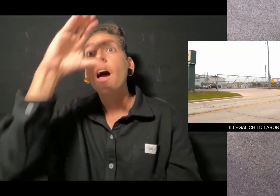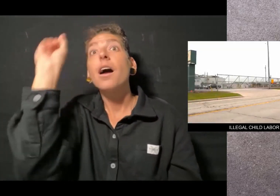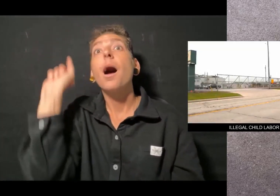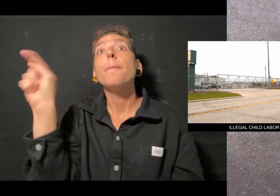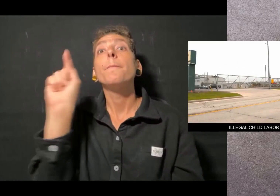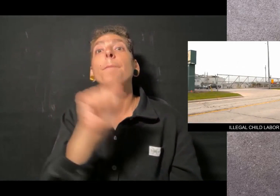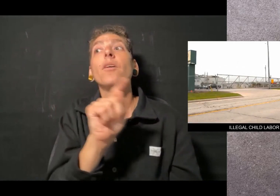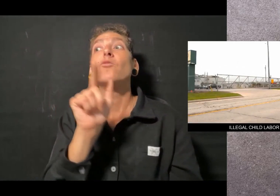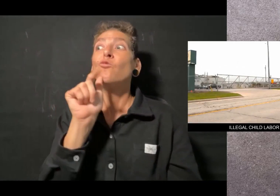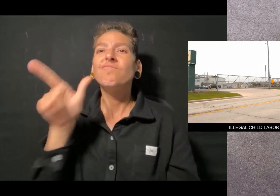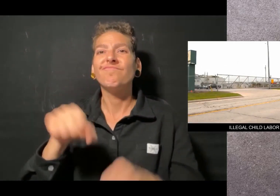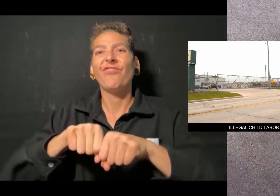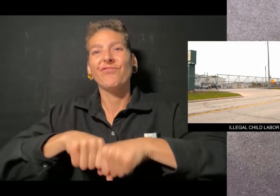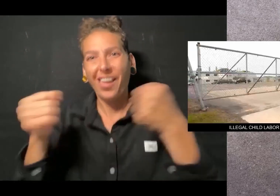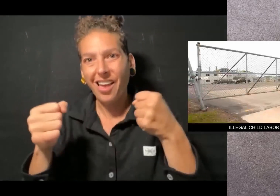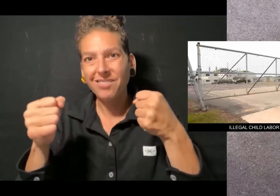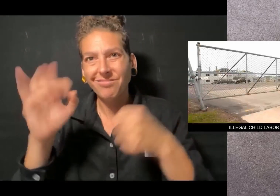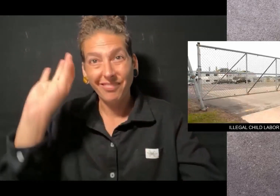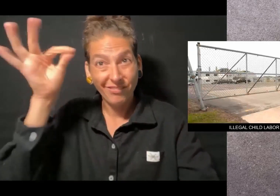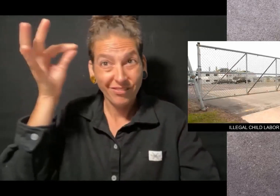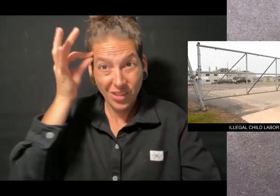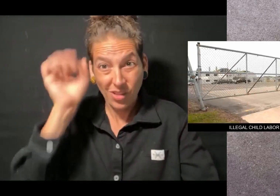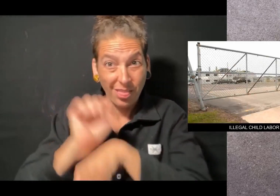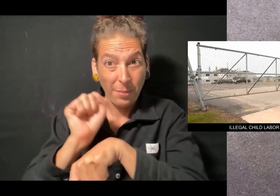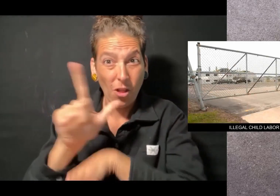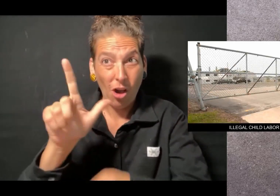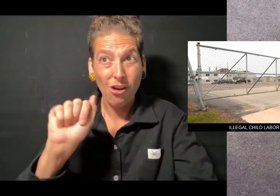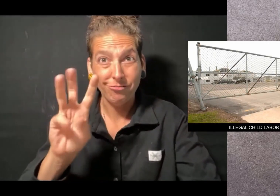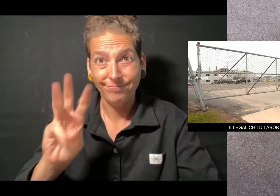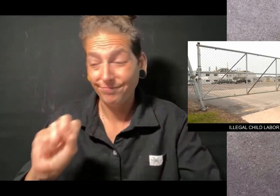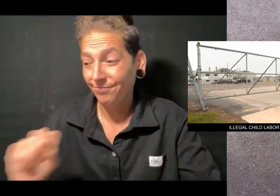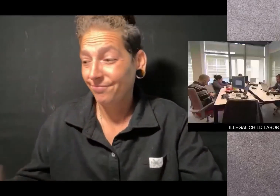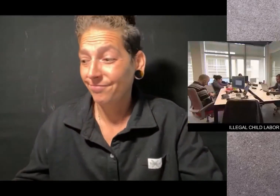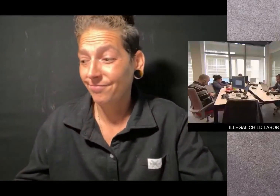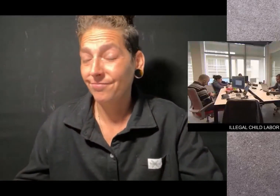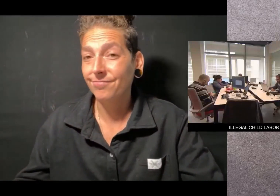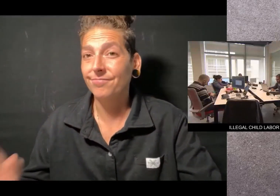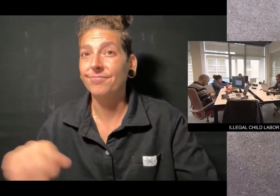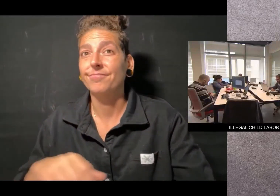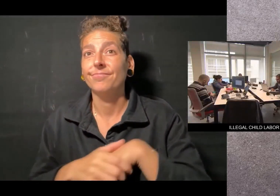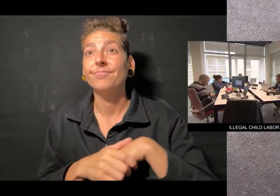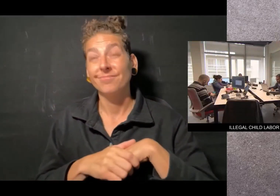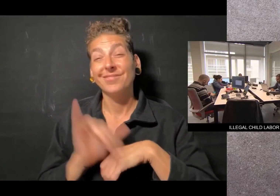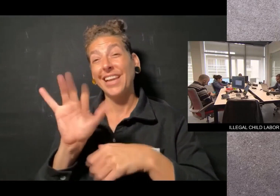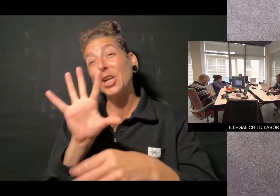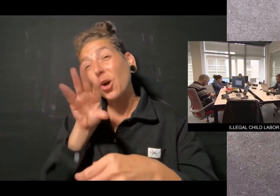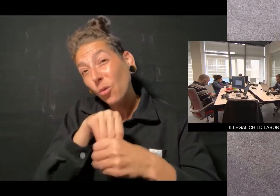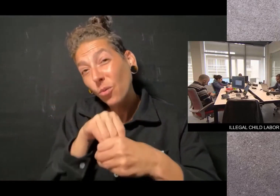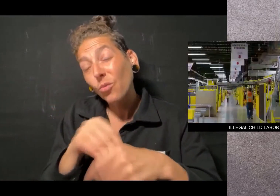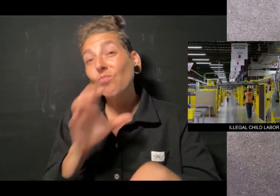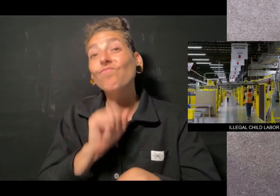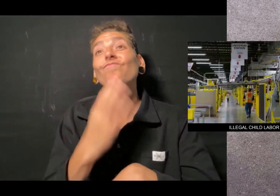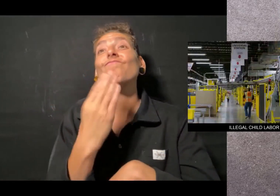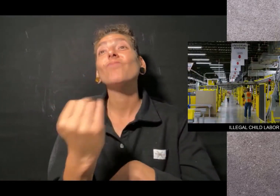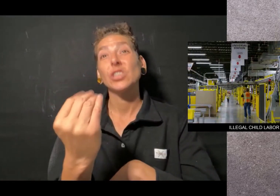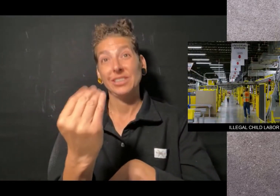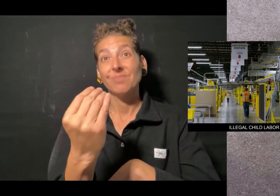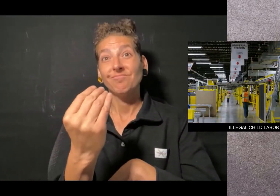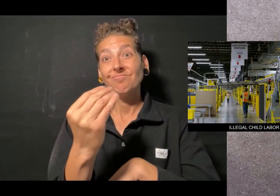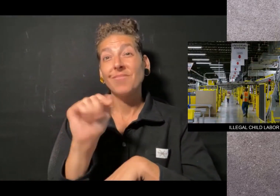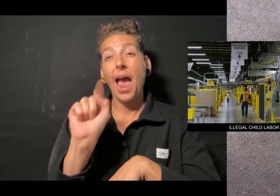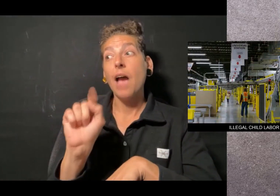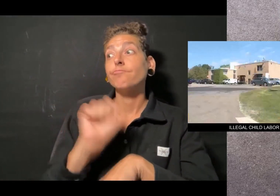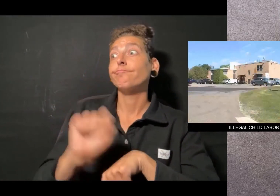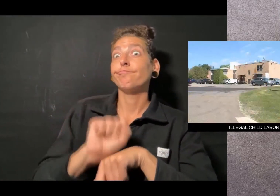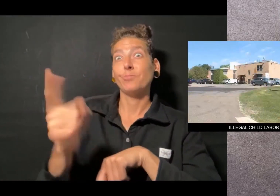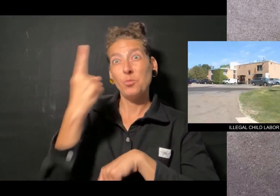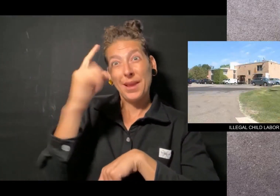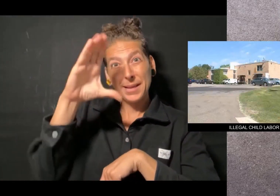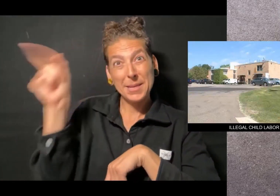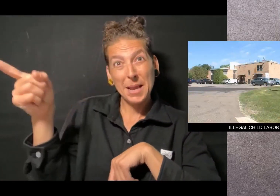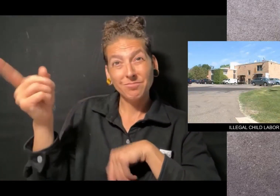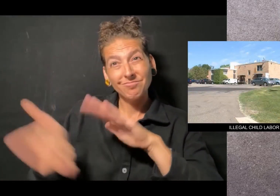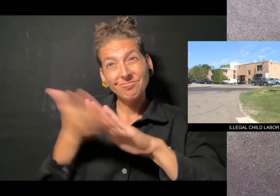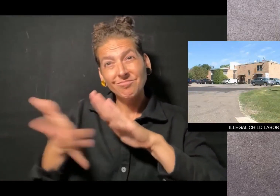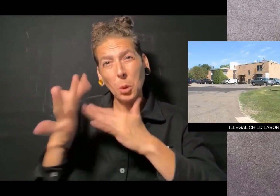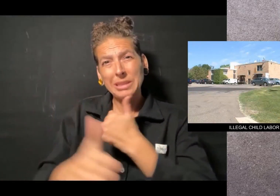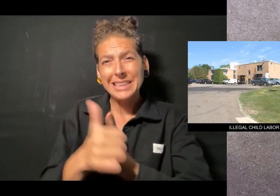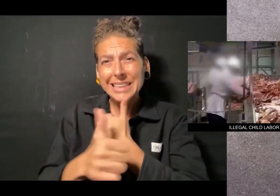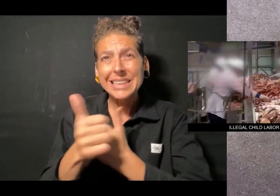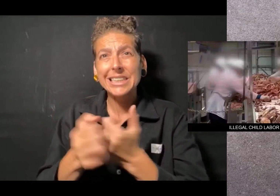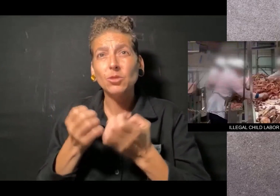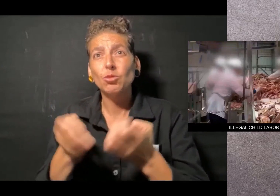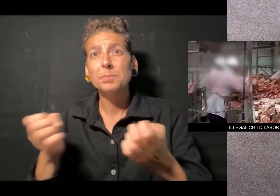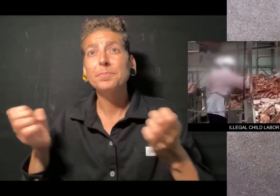employers it says violated federal labor laws including a 14-year-old in one company operating